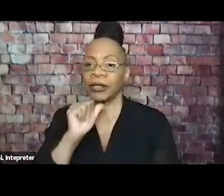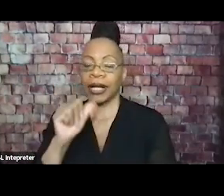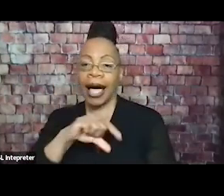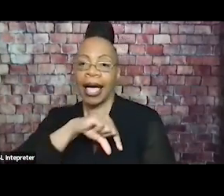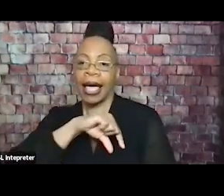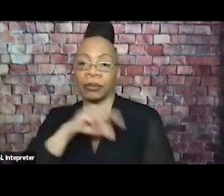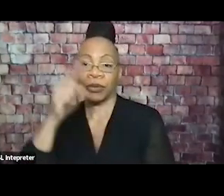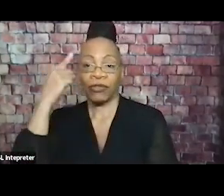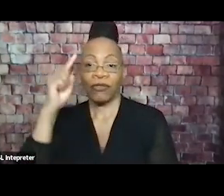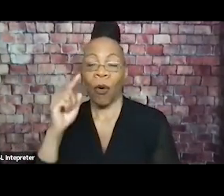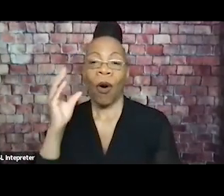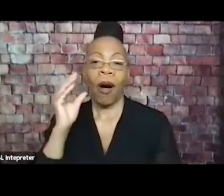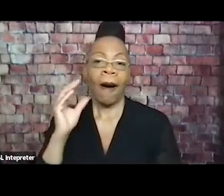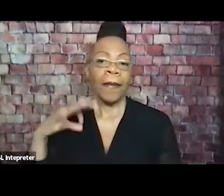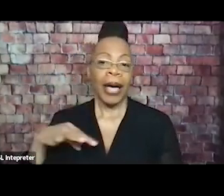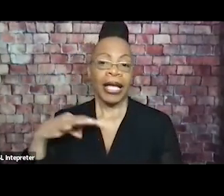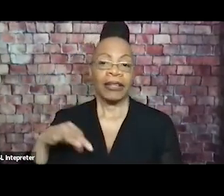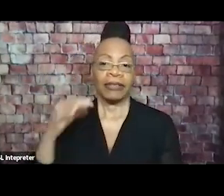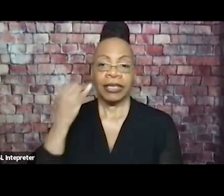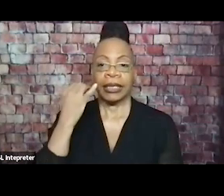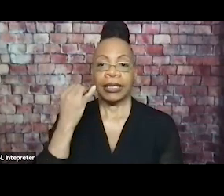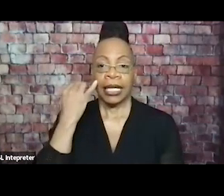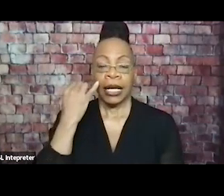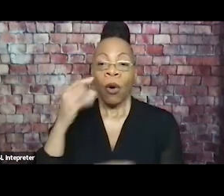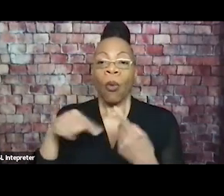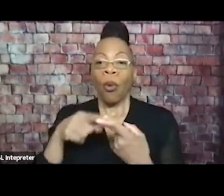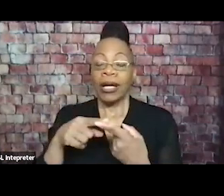if the disability examiner reaches the conclusion